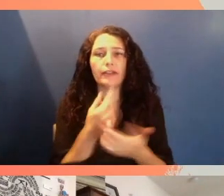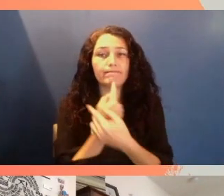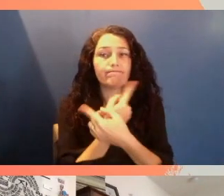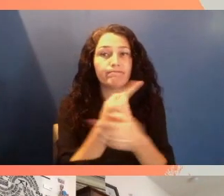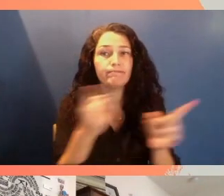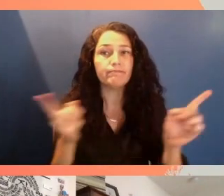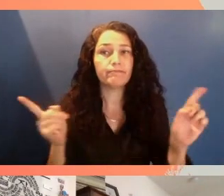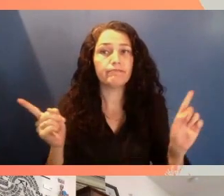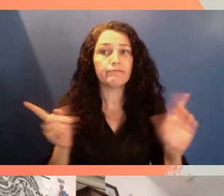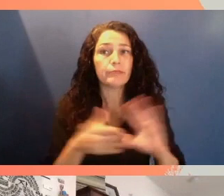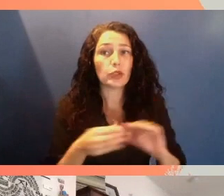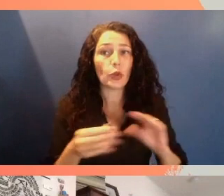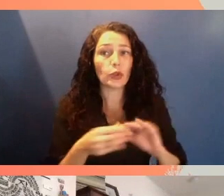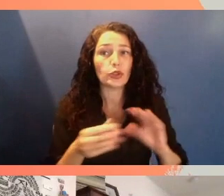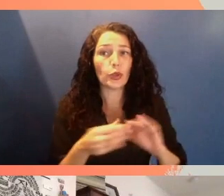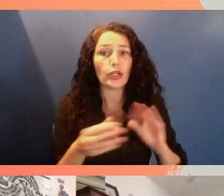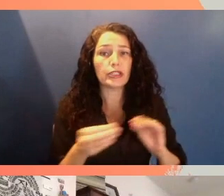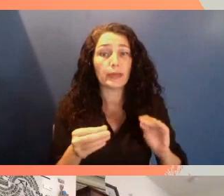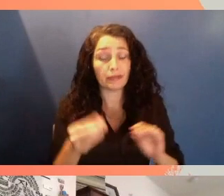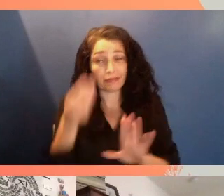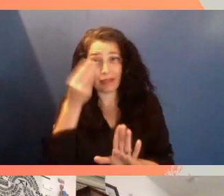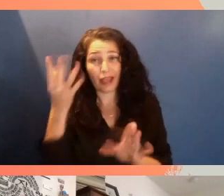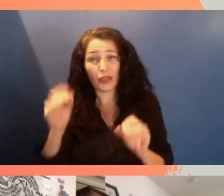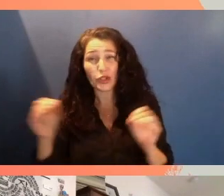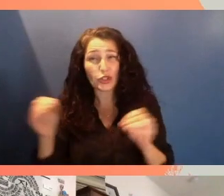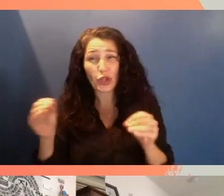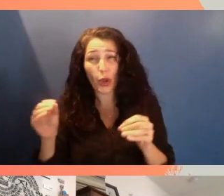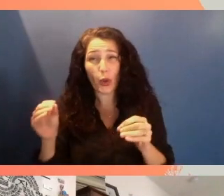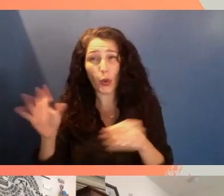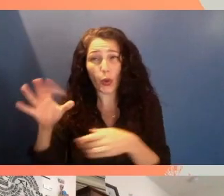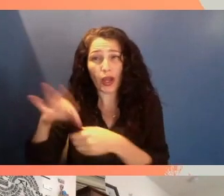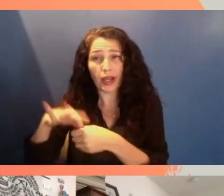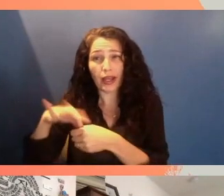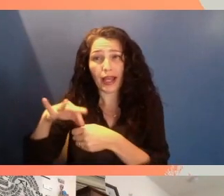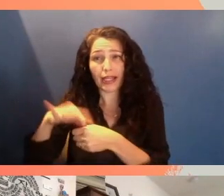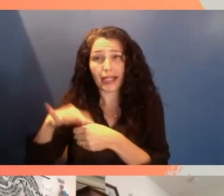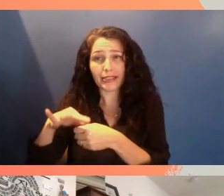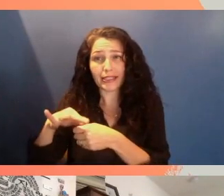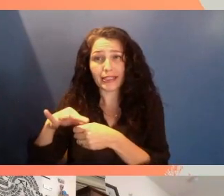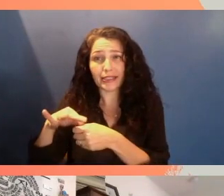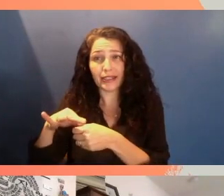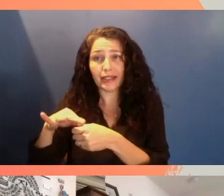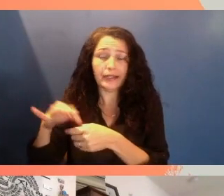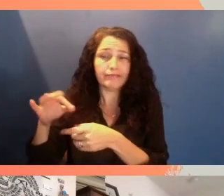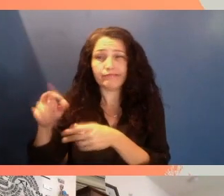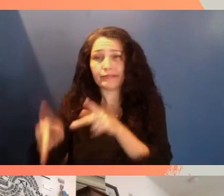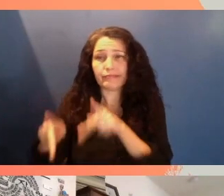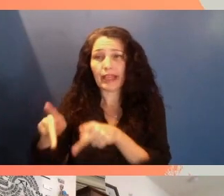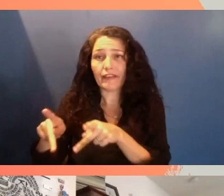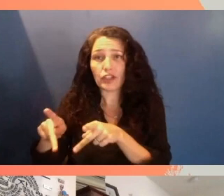there are no elected officials without movement, none, they just can't win elections without movement, right?